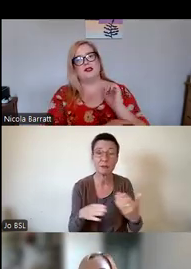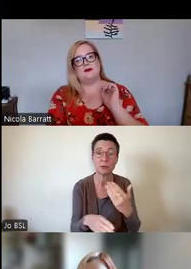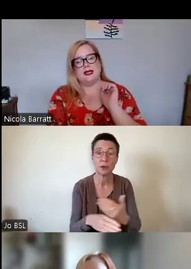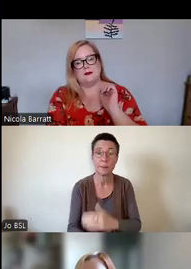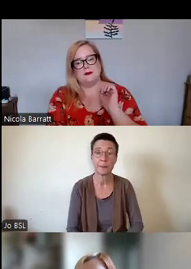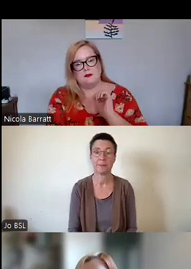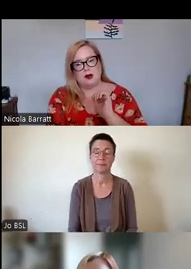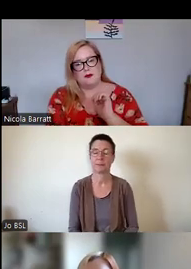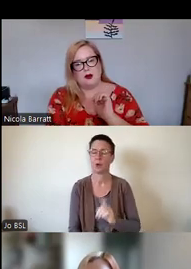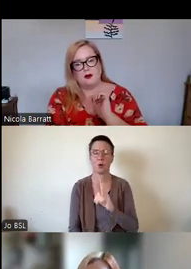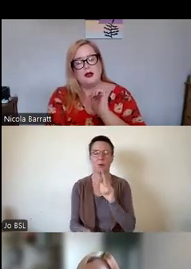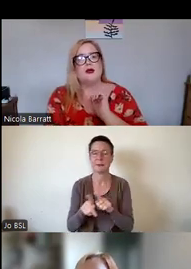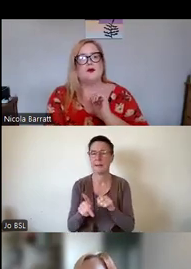You can definitely keep the same profile.